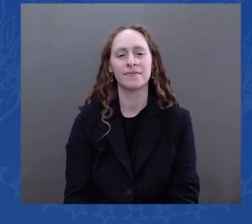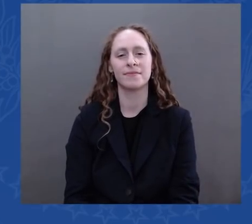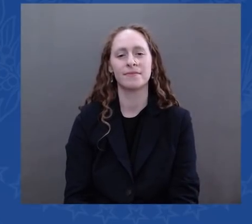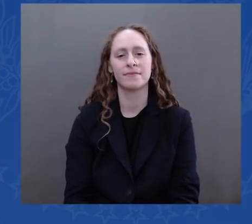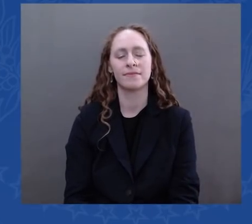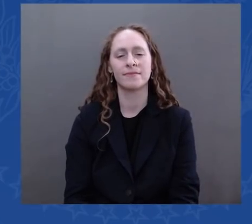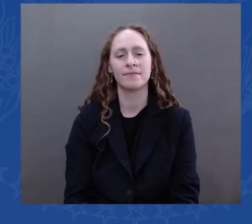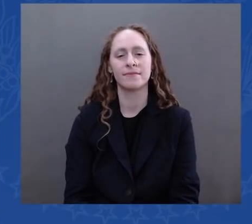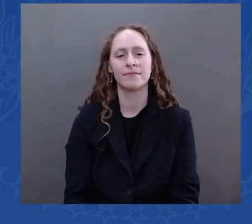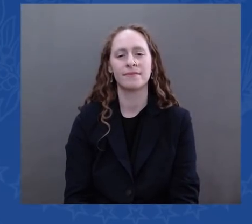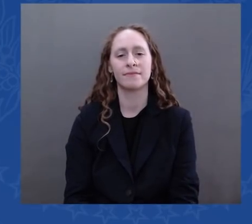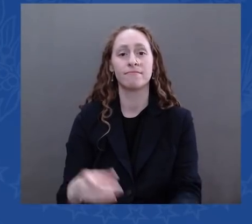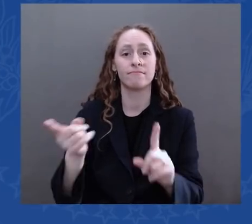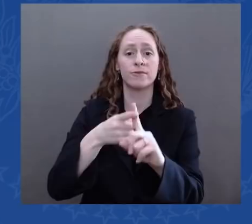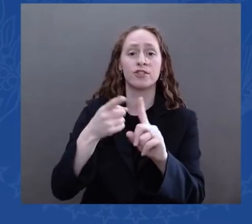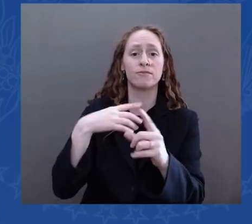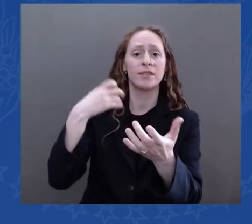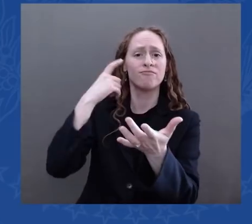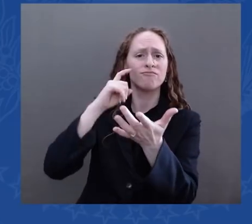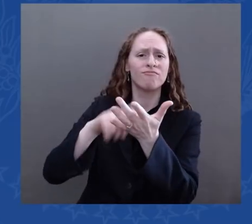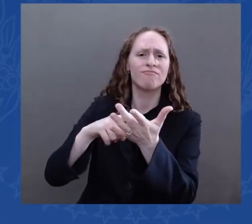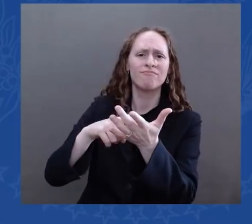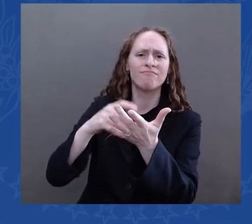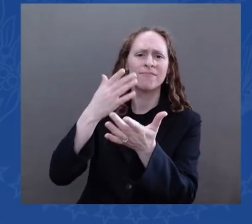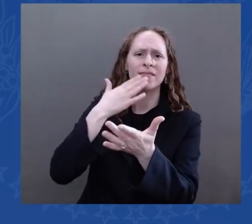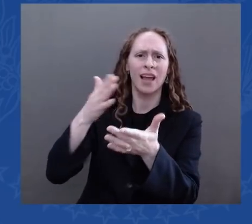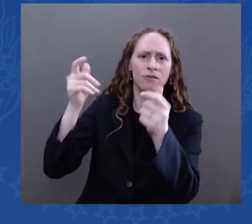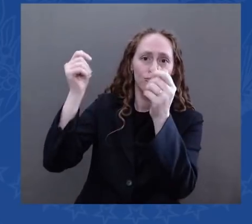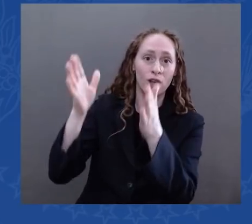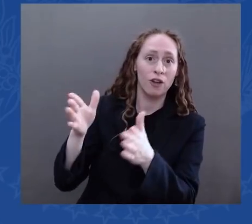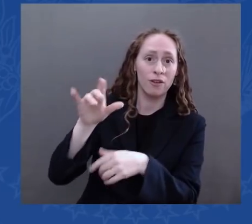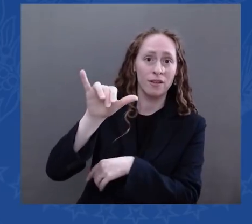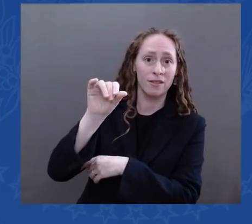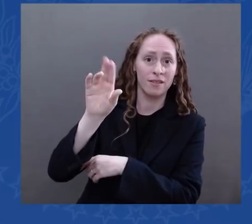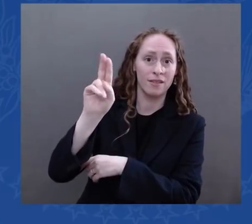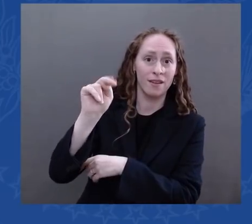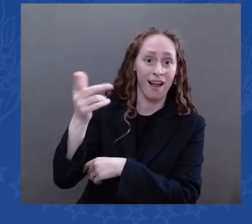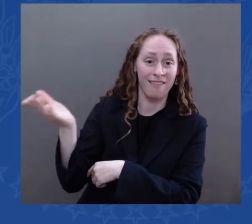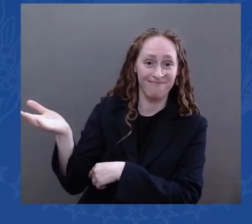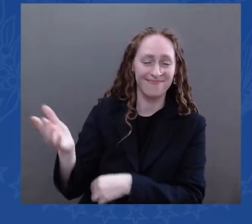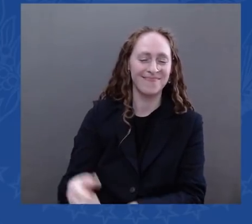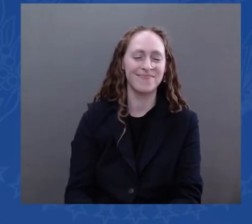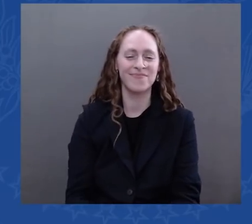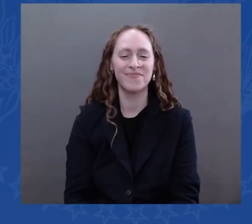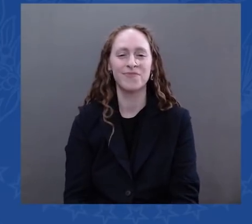You know, you've heard me say this before over the years: My dad had an expression.